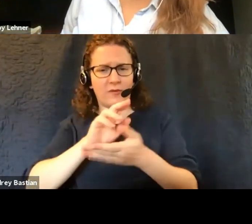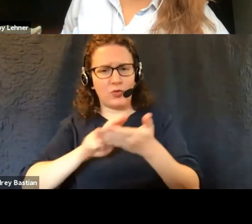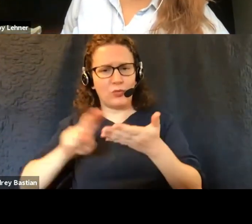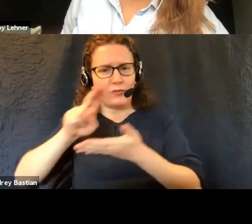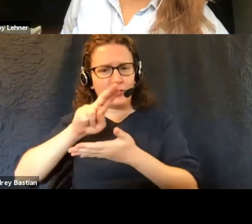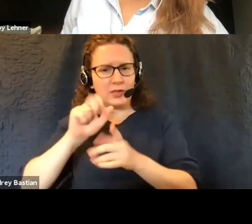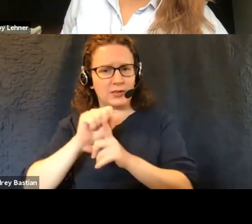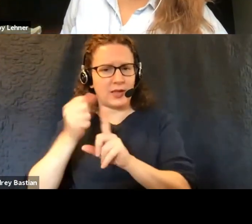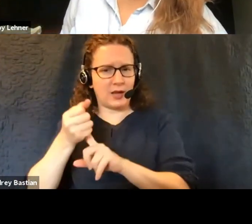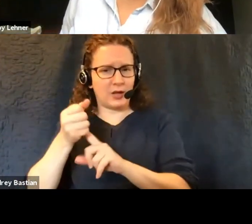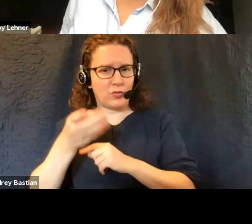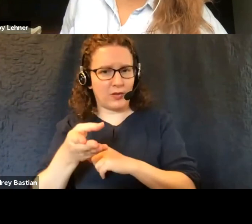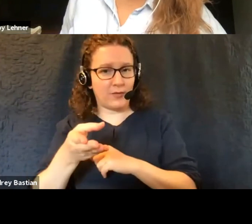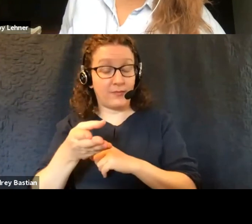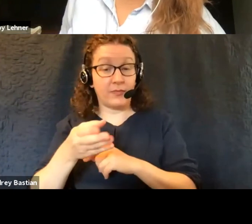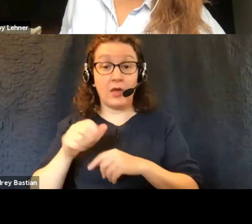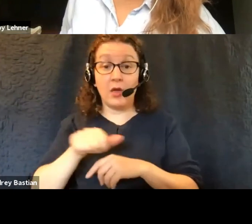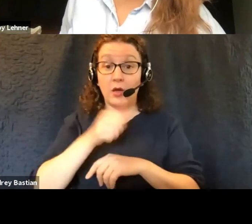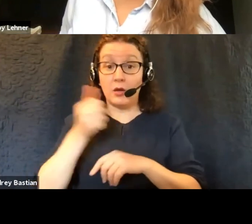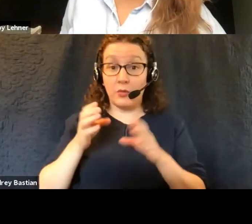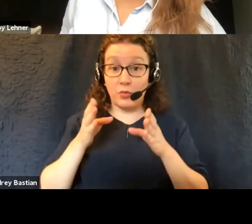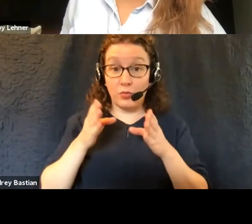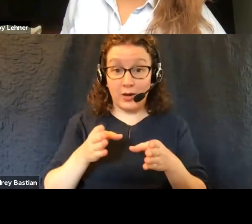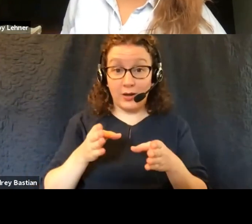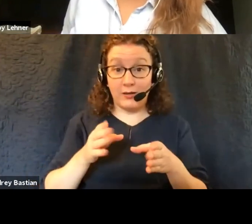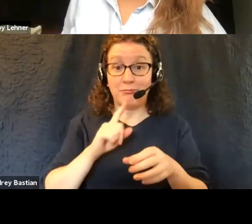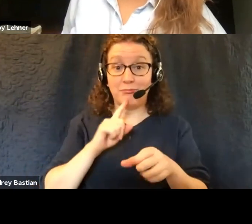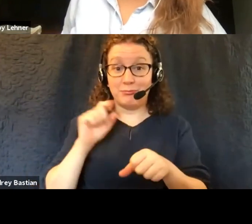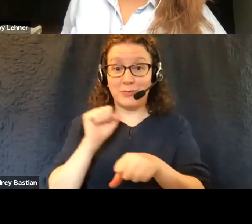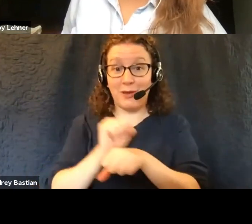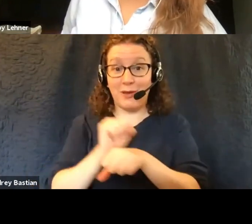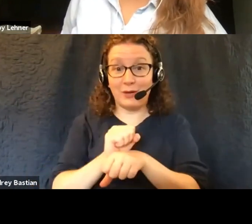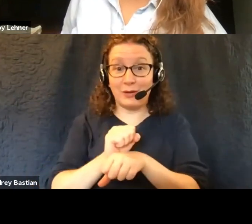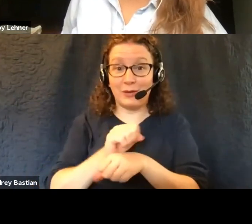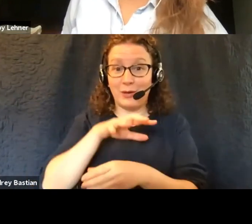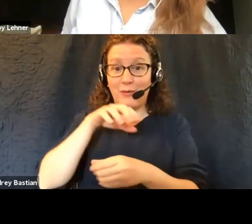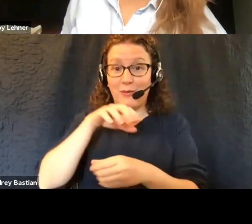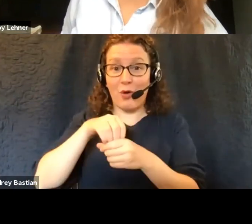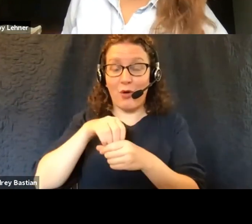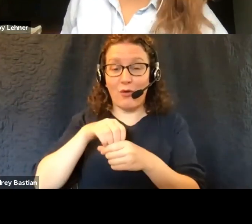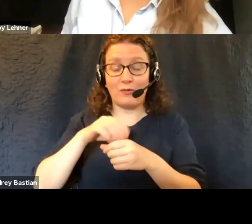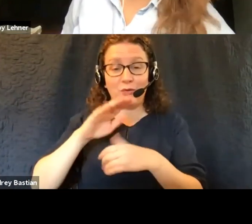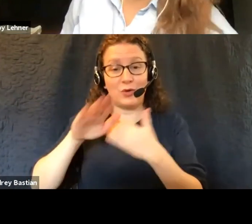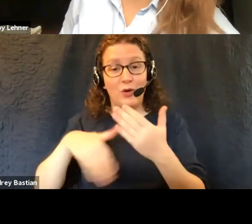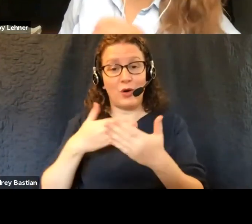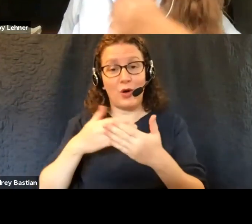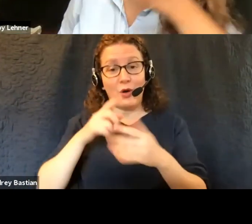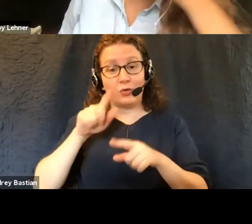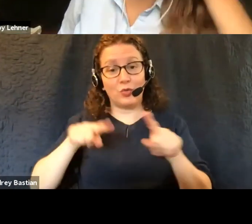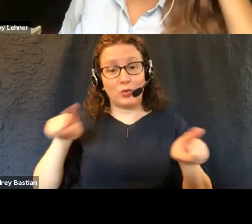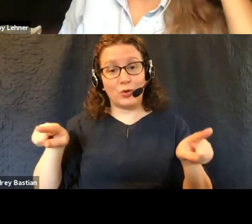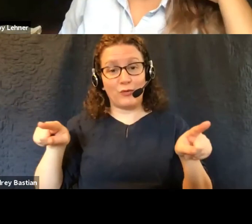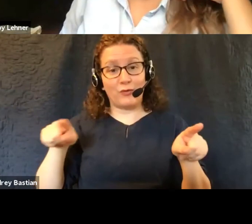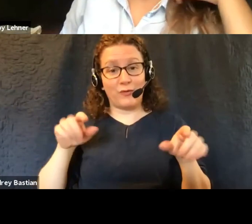And another way is definitely to be enrolled in all sorts of activities that the university